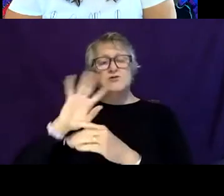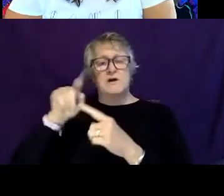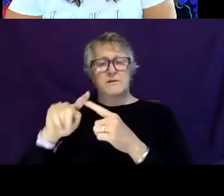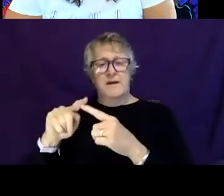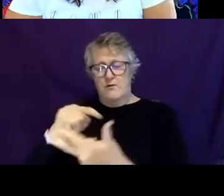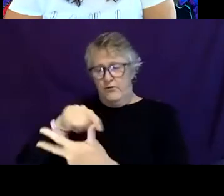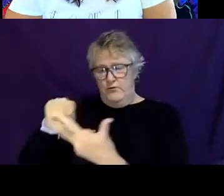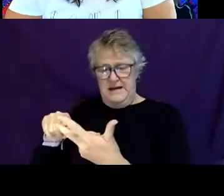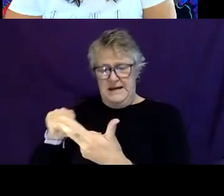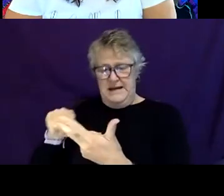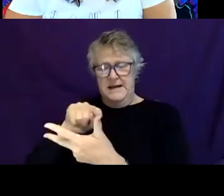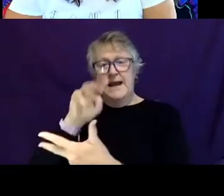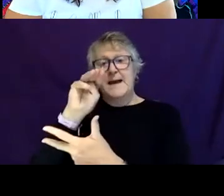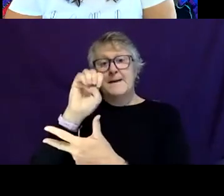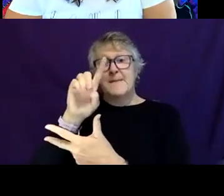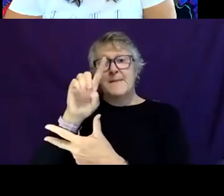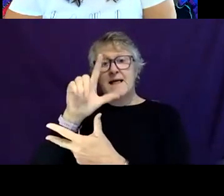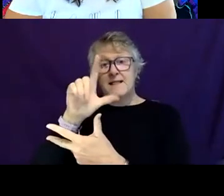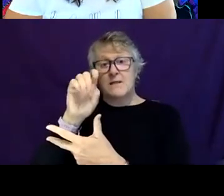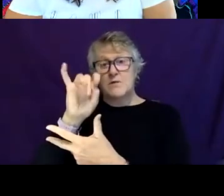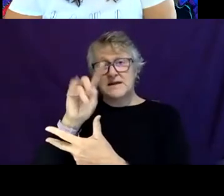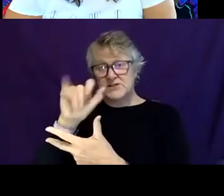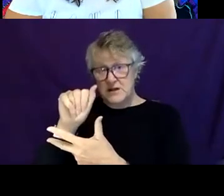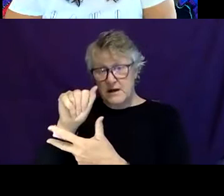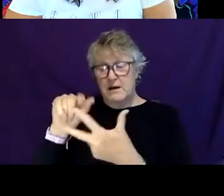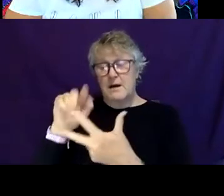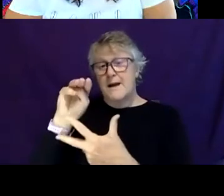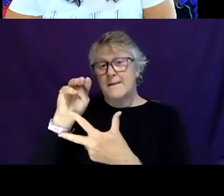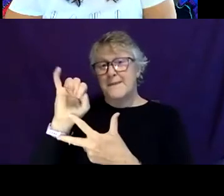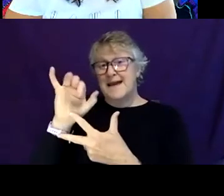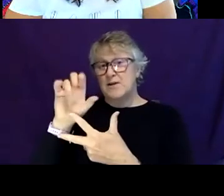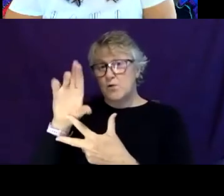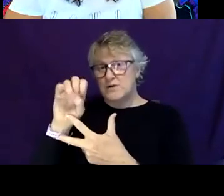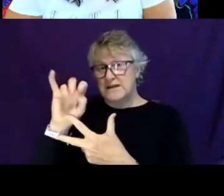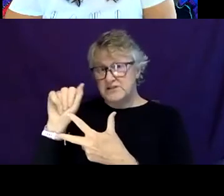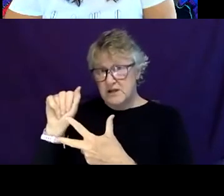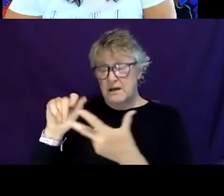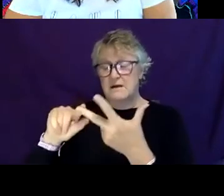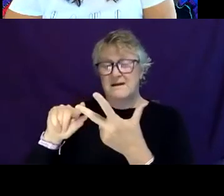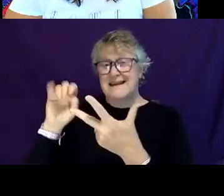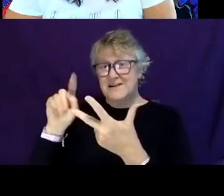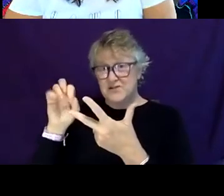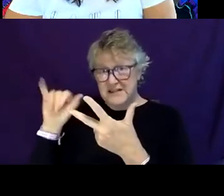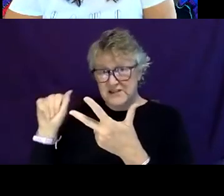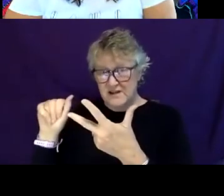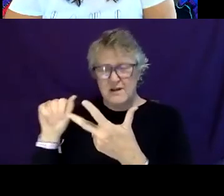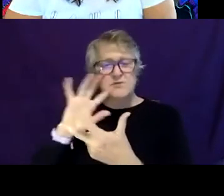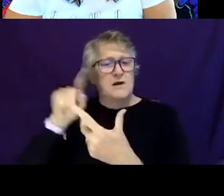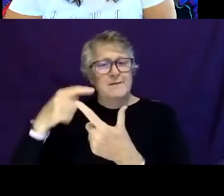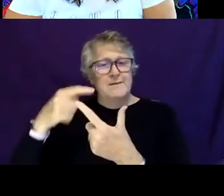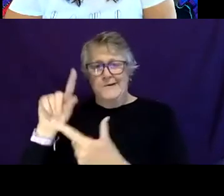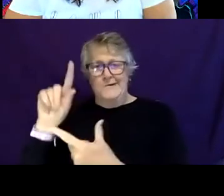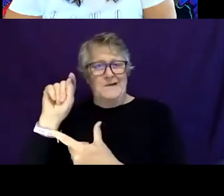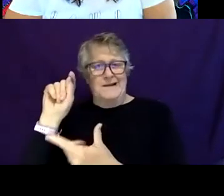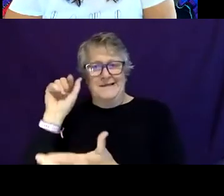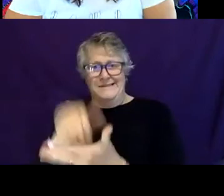Micronesia, and Polynesia. We're talking 20,000 plus islands and